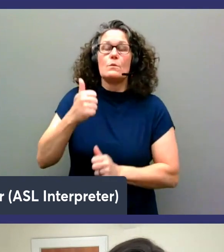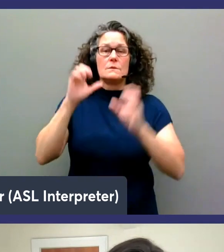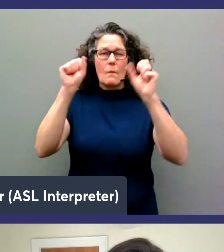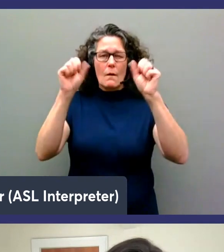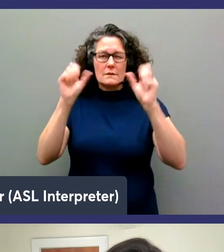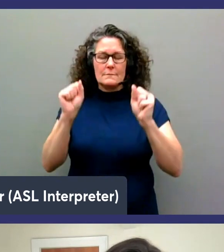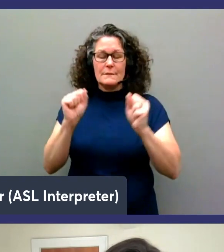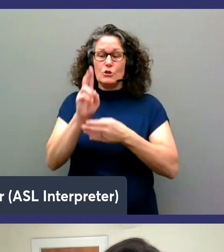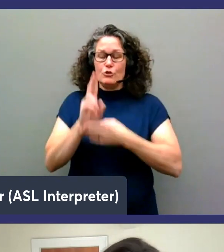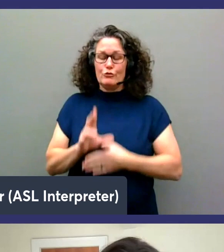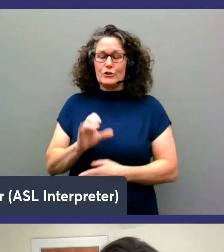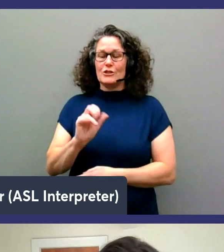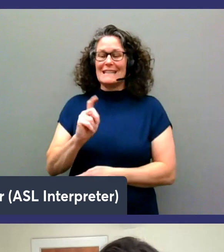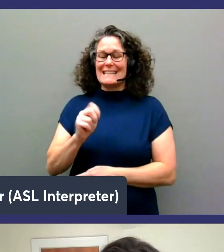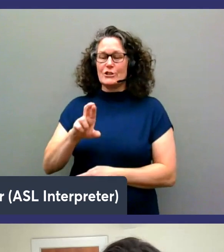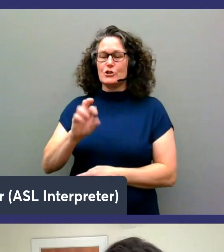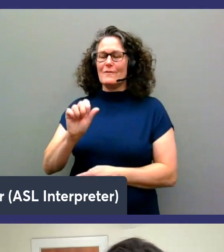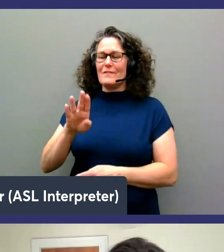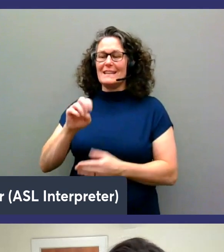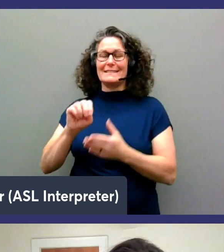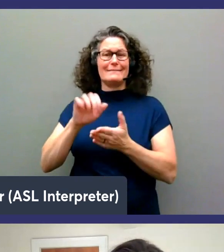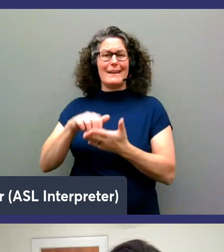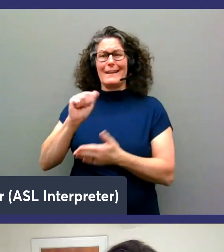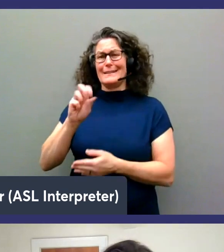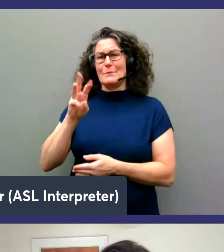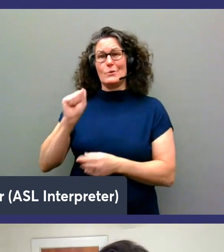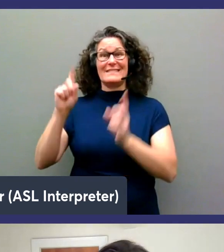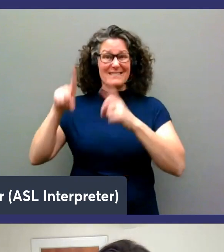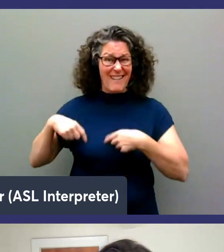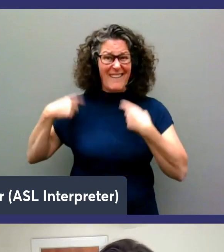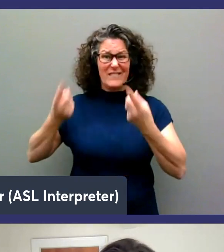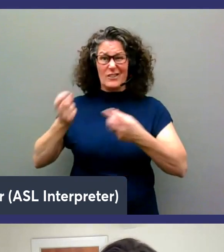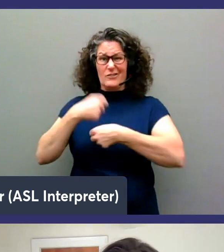that I think AWS has ever created. And I'll show it to you a little bit later in a demo,